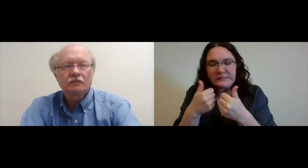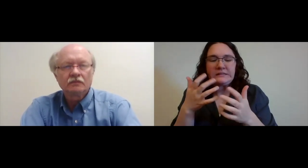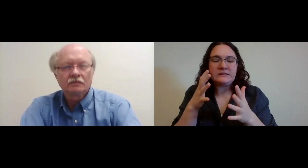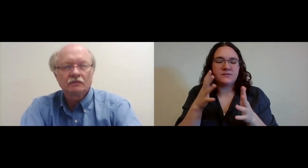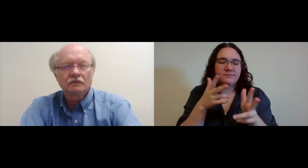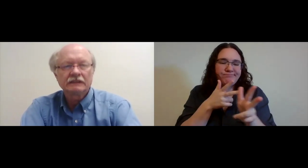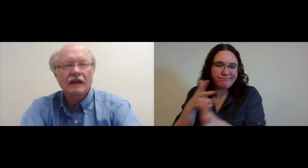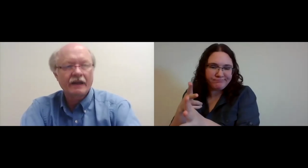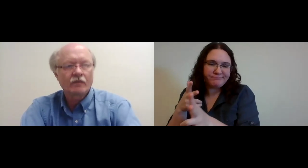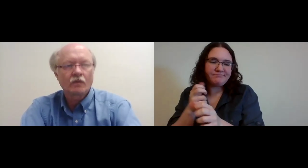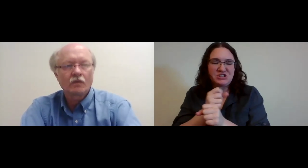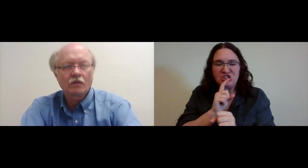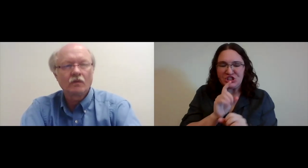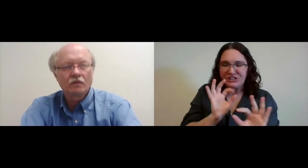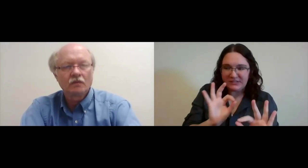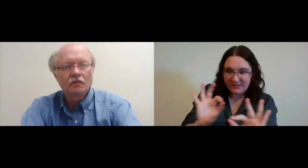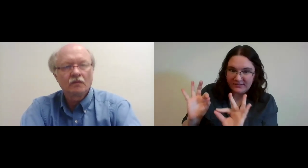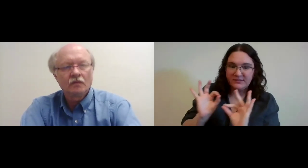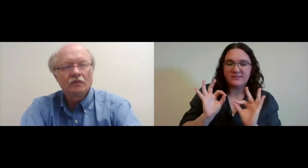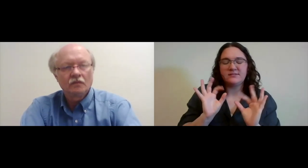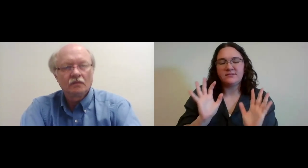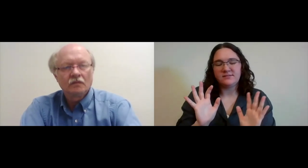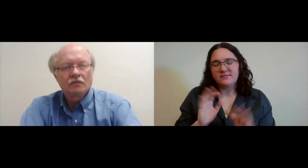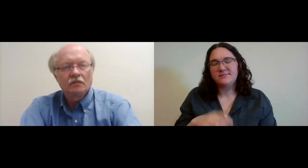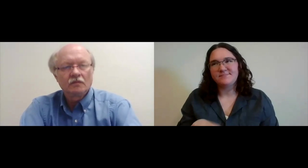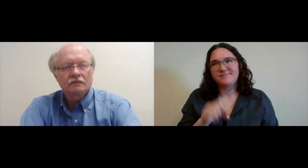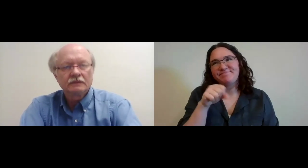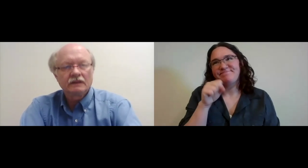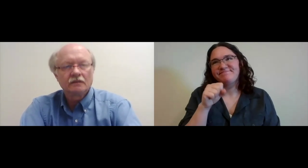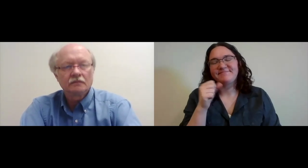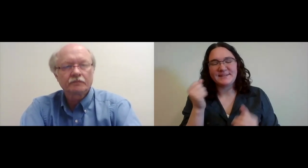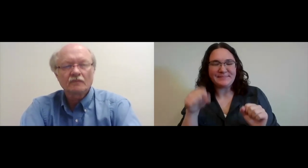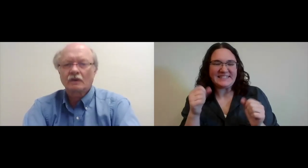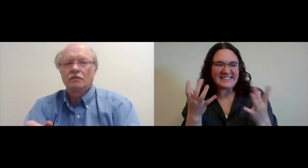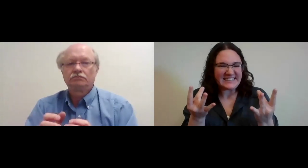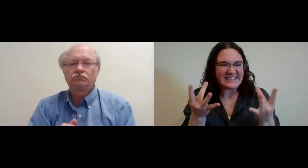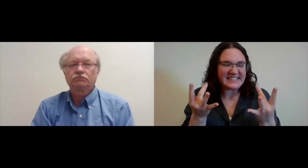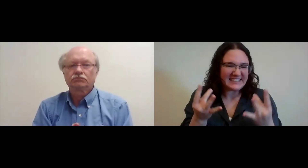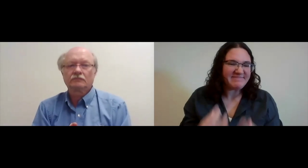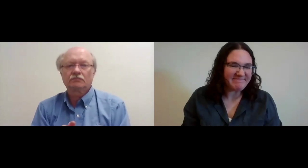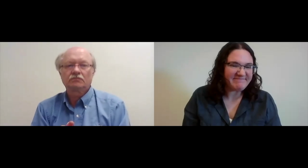Pull over to the side of the road, make sure everybody's okay, but yeah, tough.